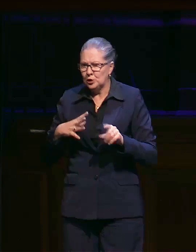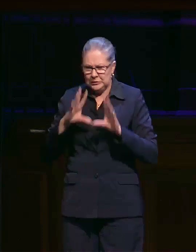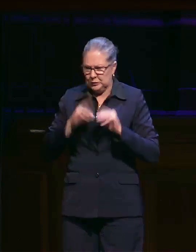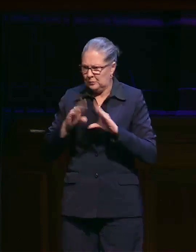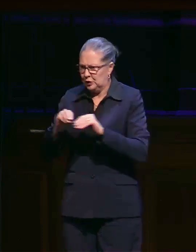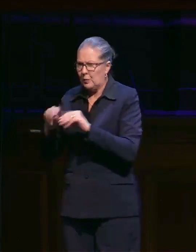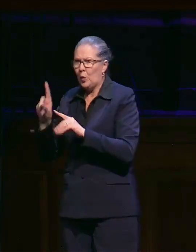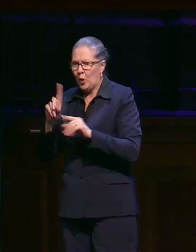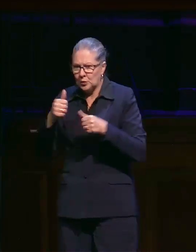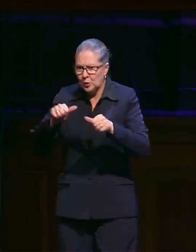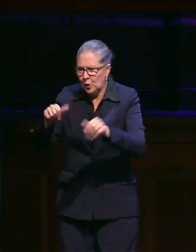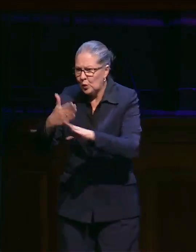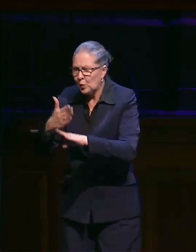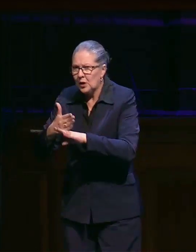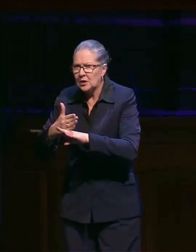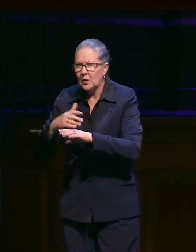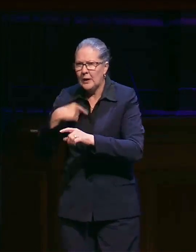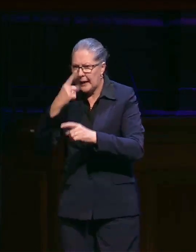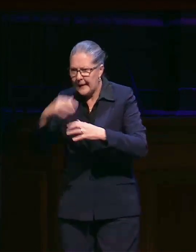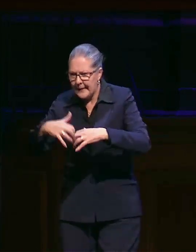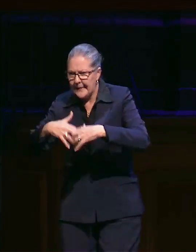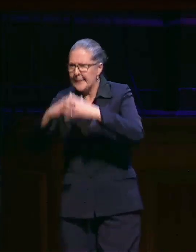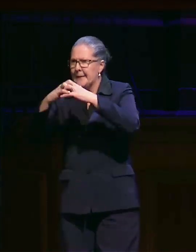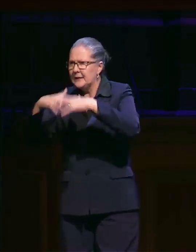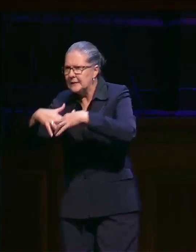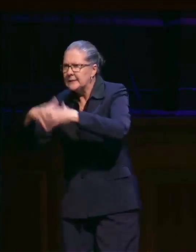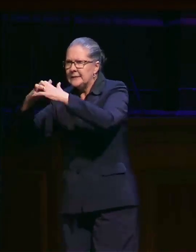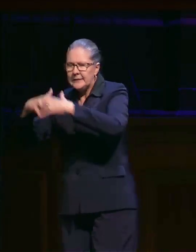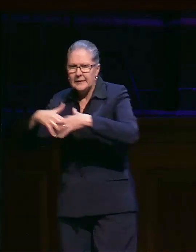our societies we can build the system back up we can acknowledge the areas